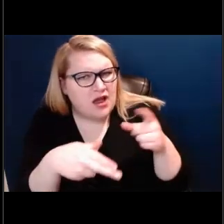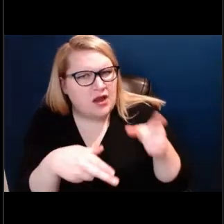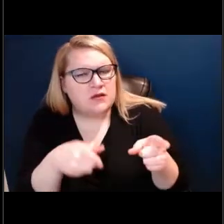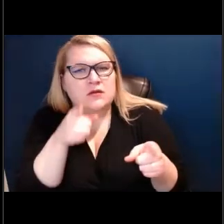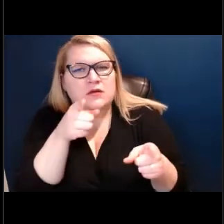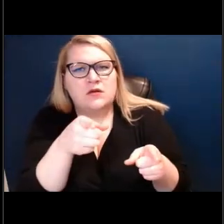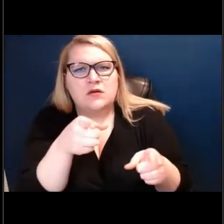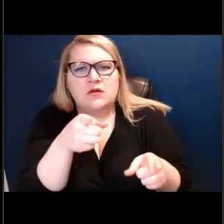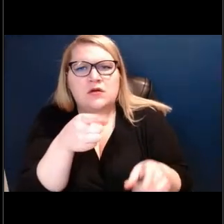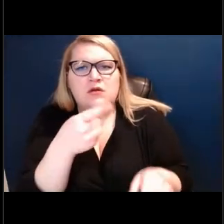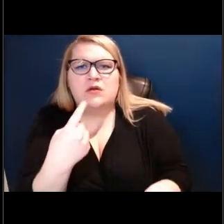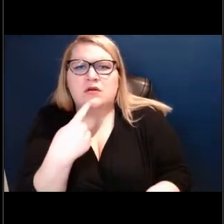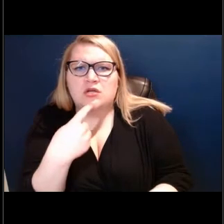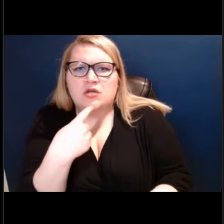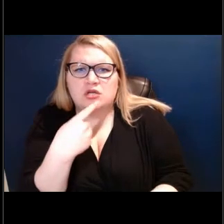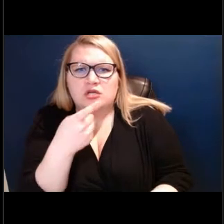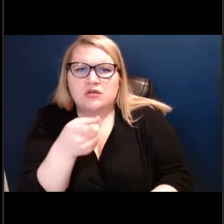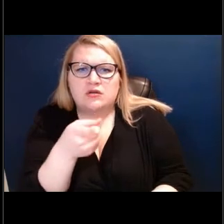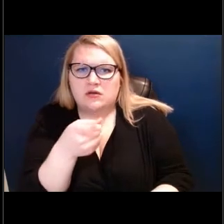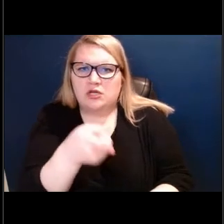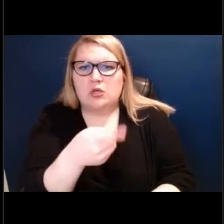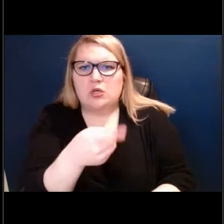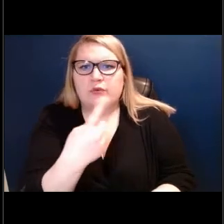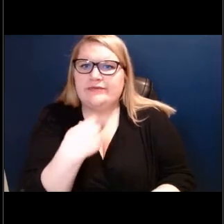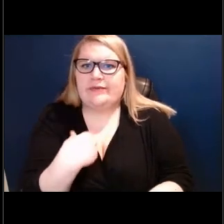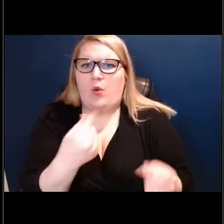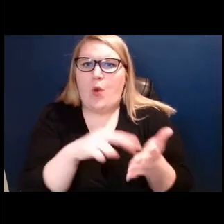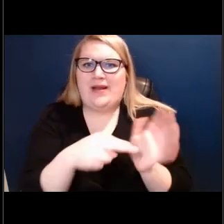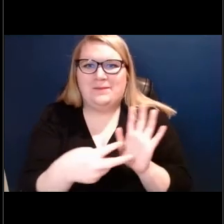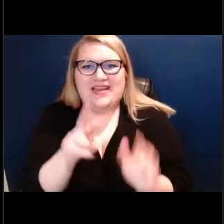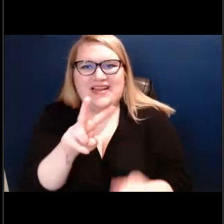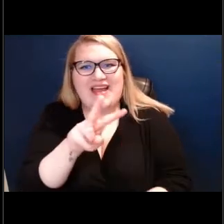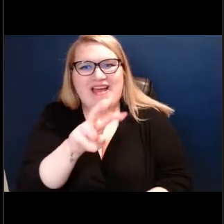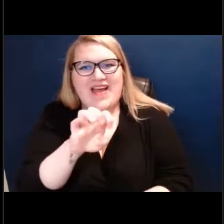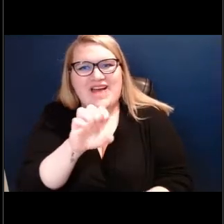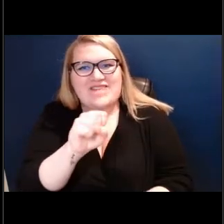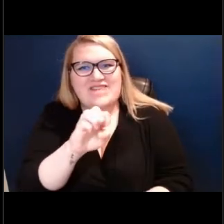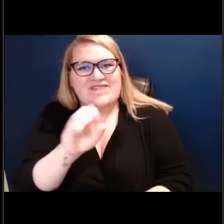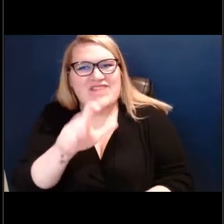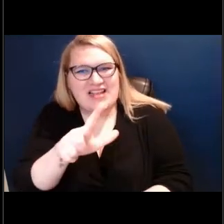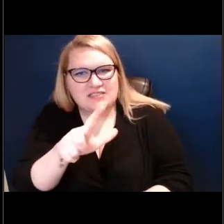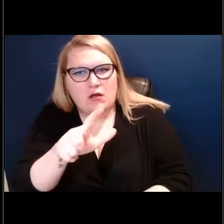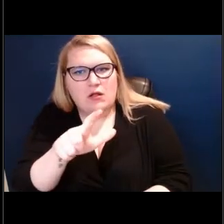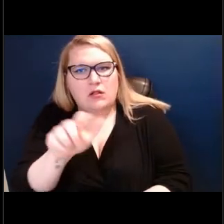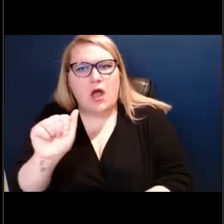to me what that means, a vessel running aground. That's right, yeah, so in this case,